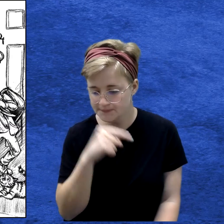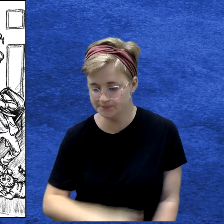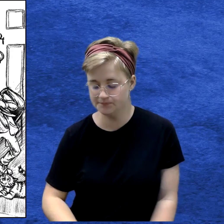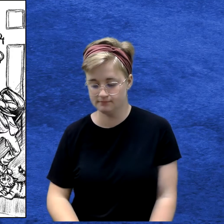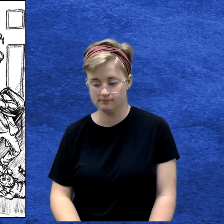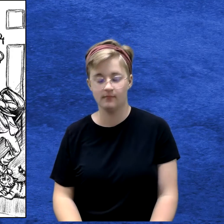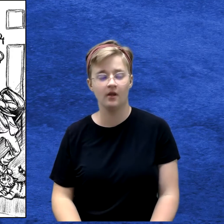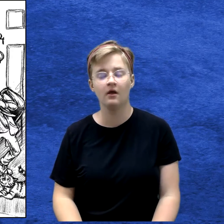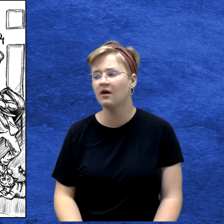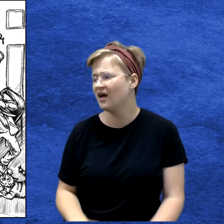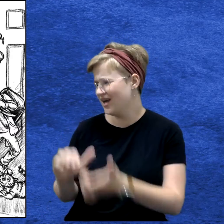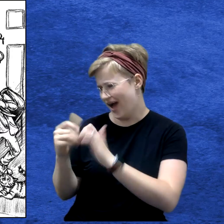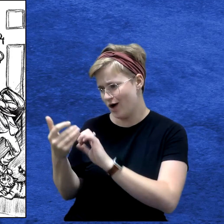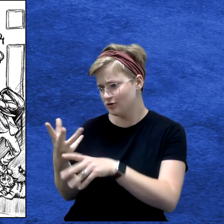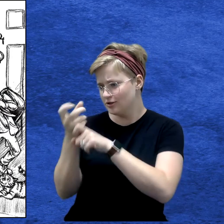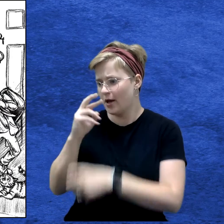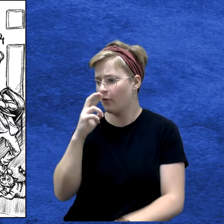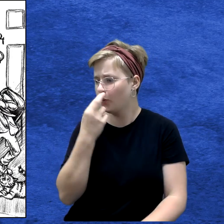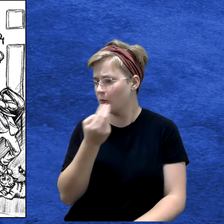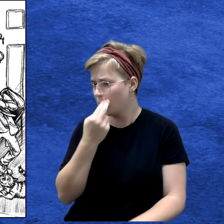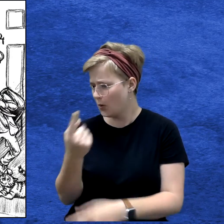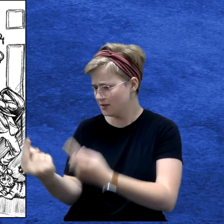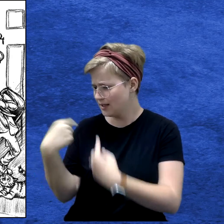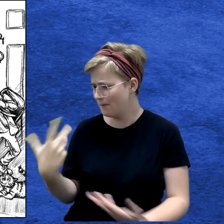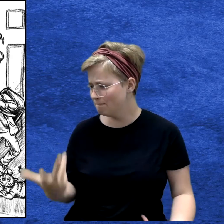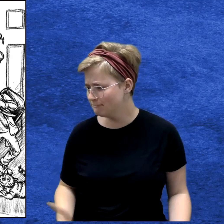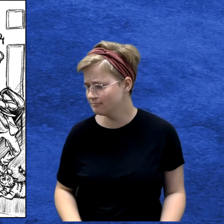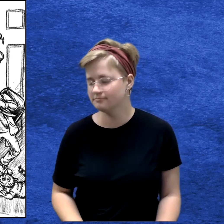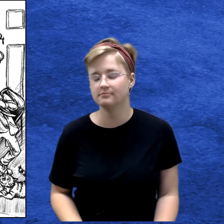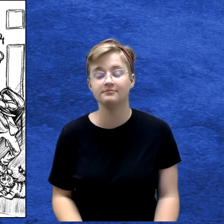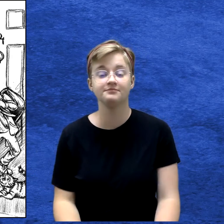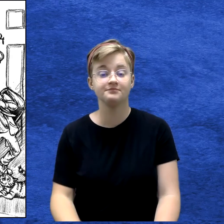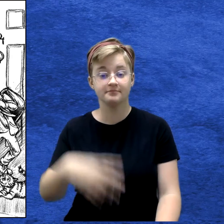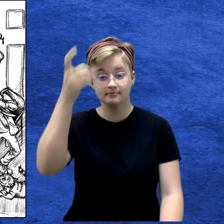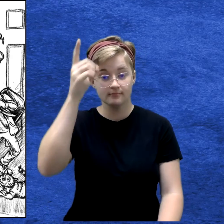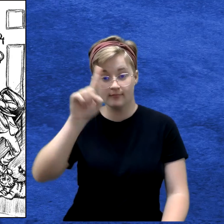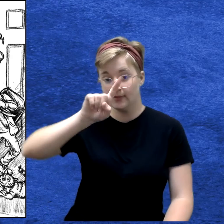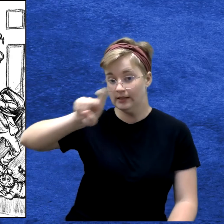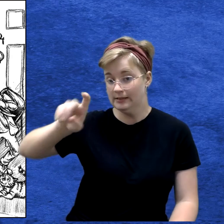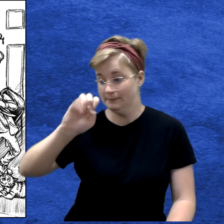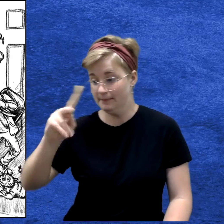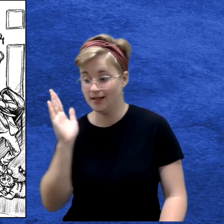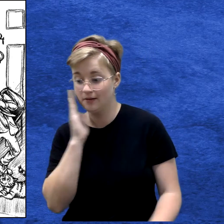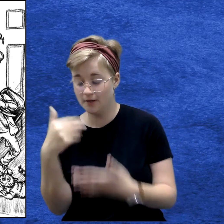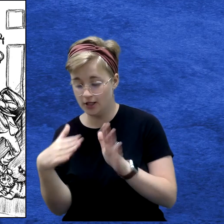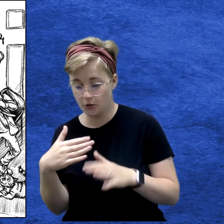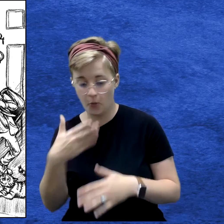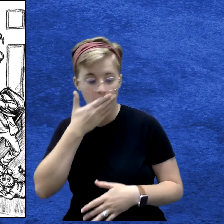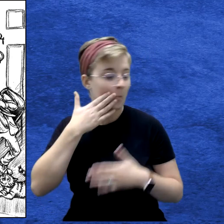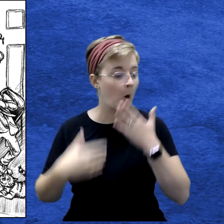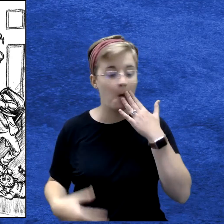“How’d you get her to come?” Josh called. Dink rushed back into his room, wiping toothpaste from his mouth.